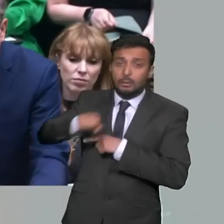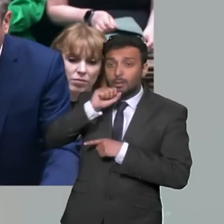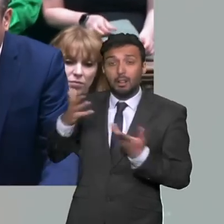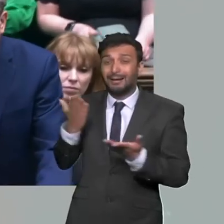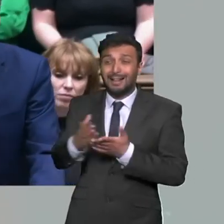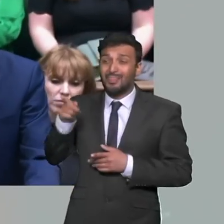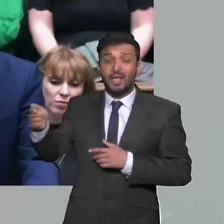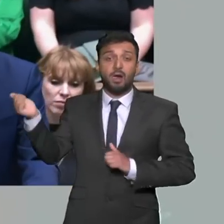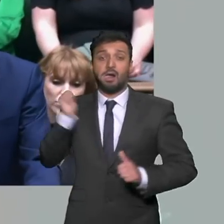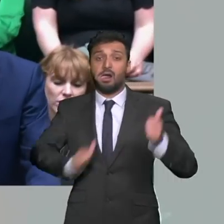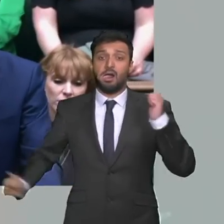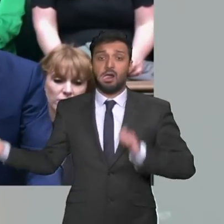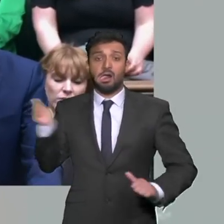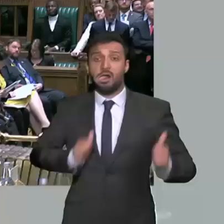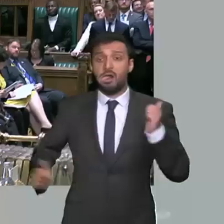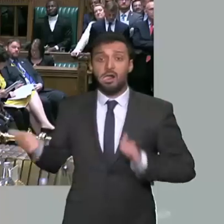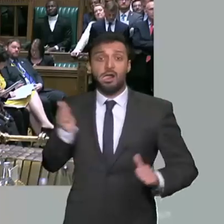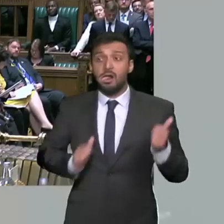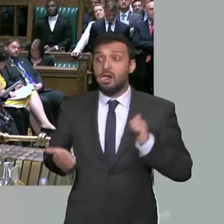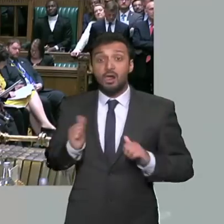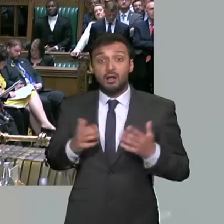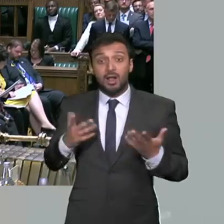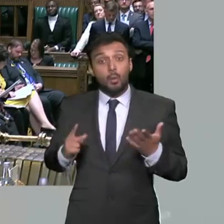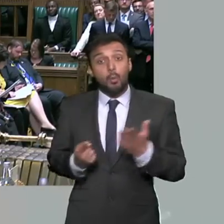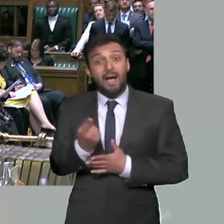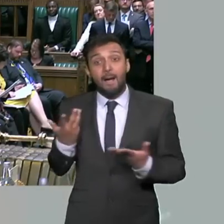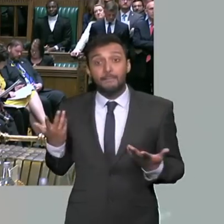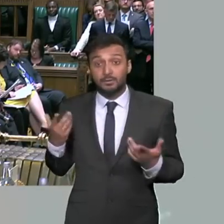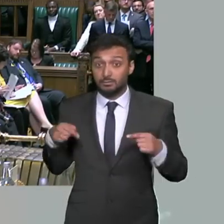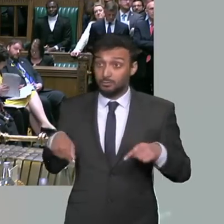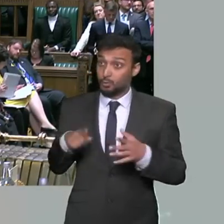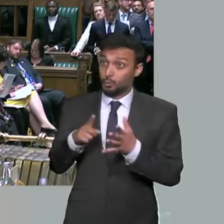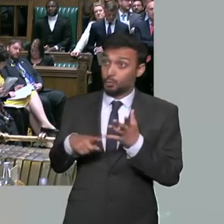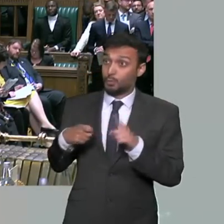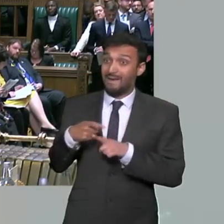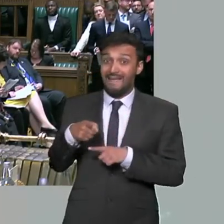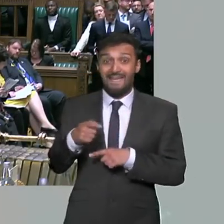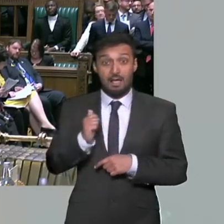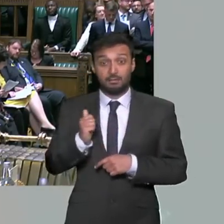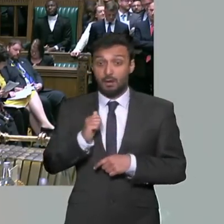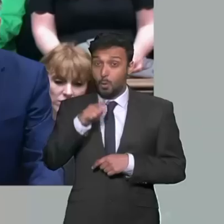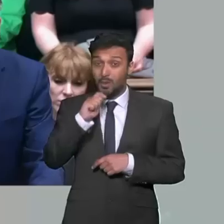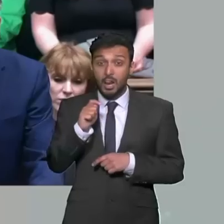Lo and behold, Britain is set to have the lowest growth of any major country except